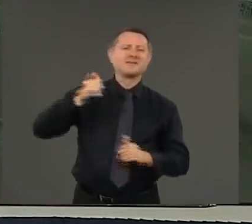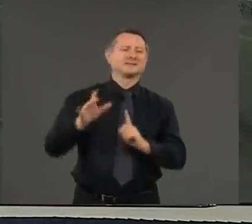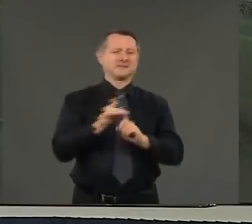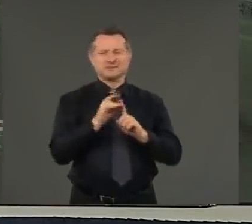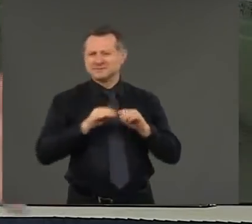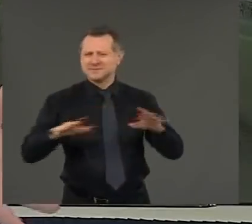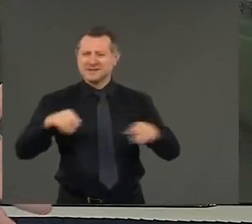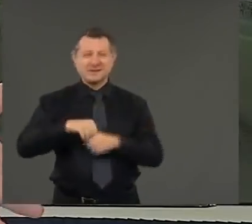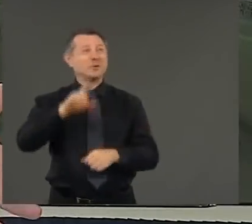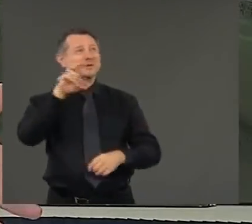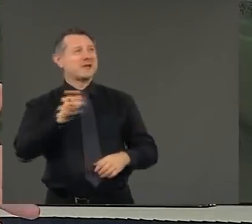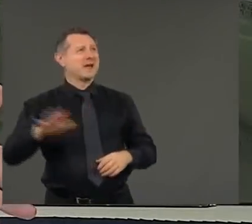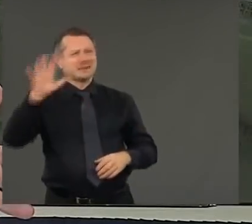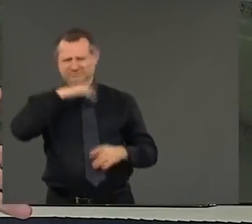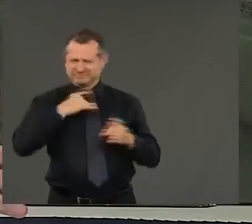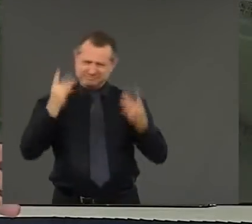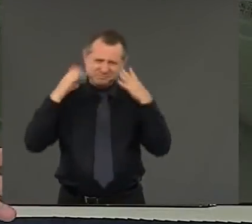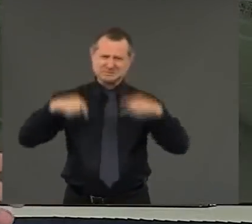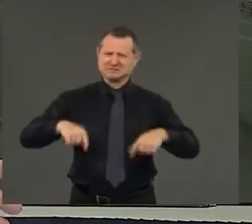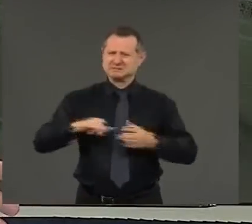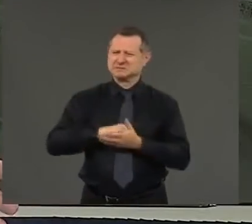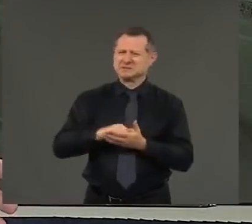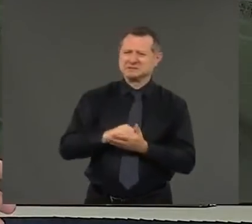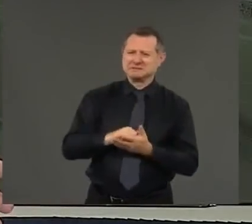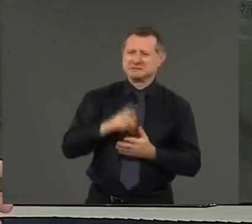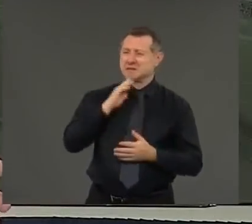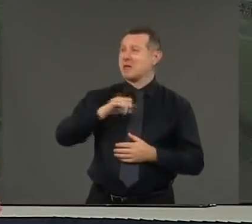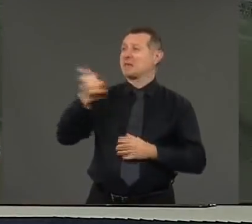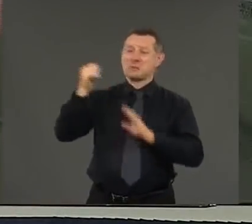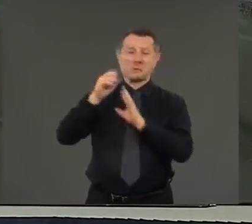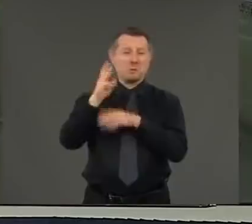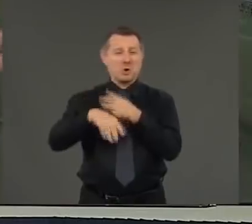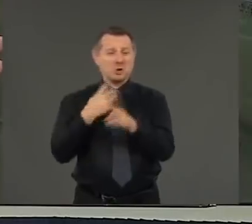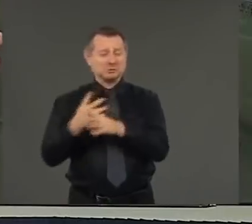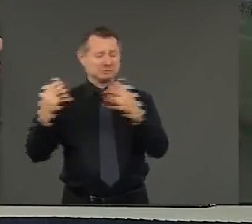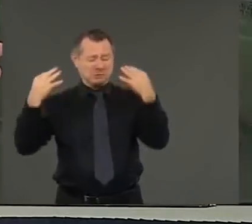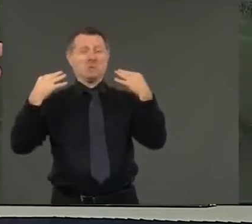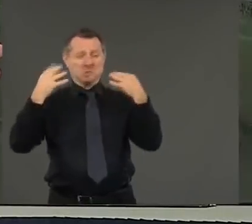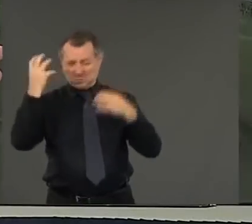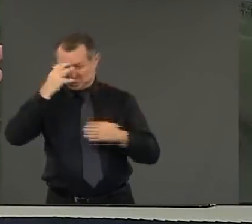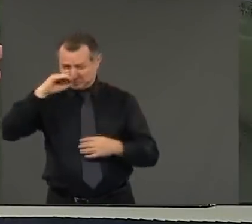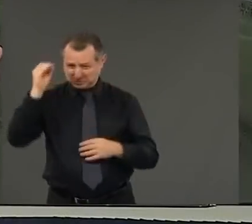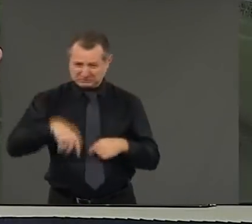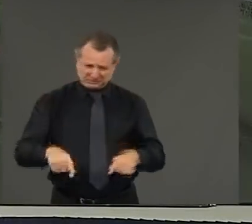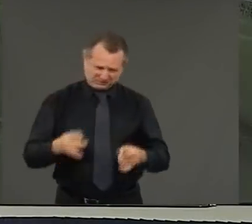BREATHTAKING HERE. WE DIDN'T HAVE SEVEN CASES. WE HAD THE HIGHEST INFECTION RATE IN THE COUNTRY.